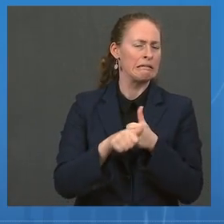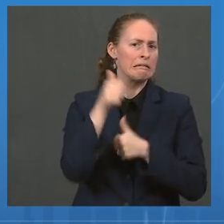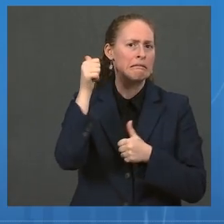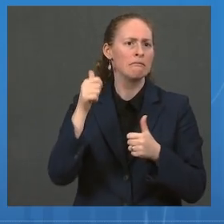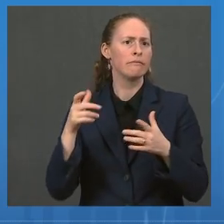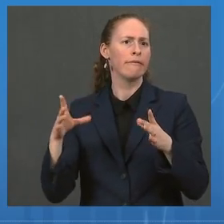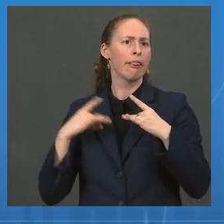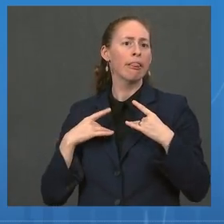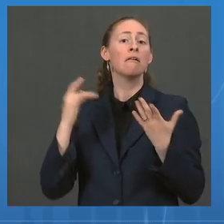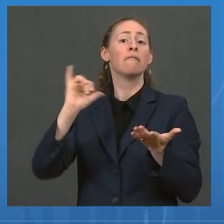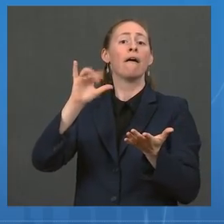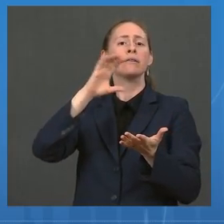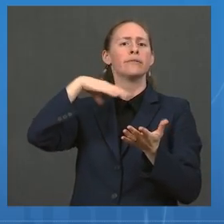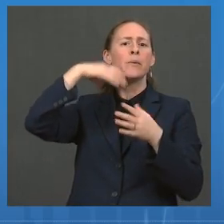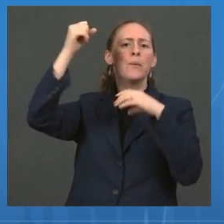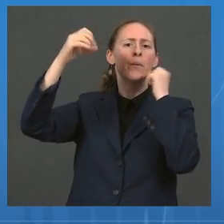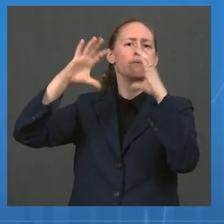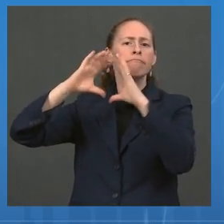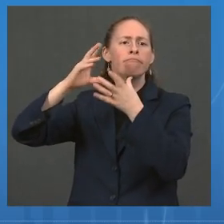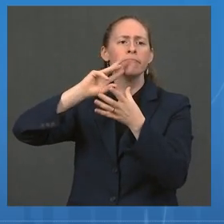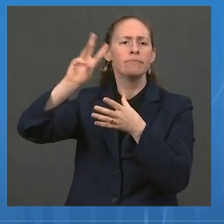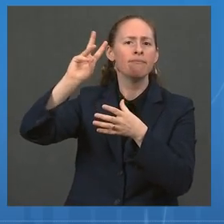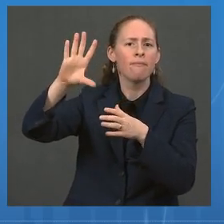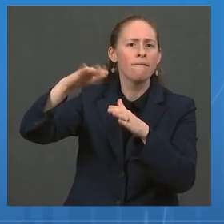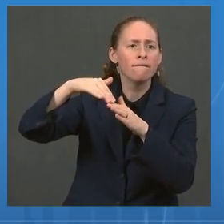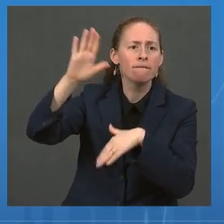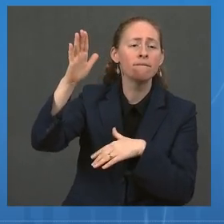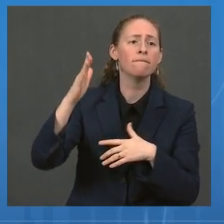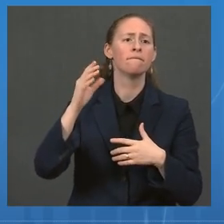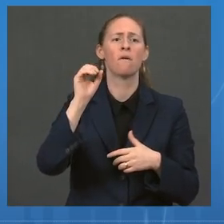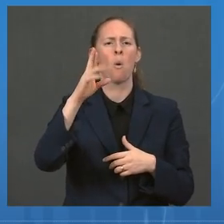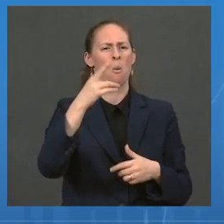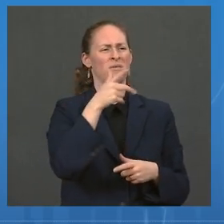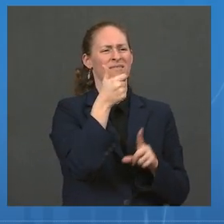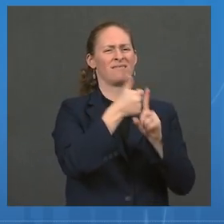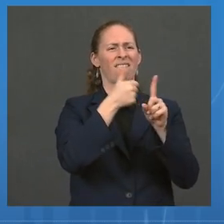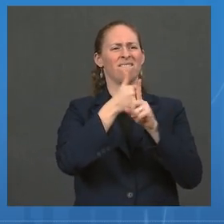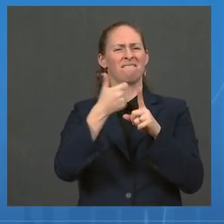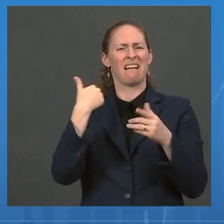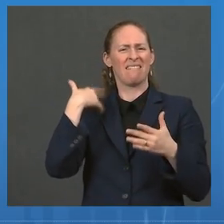those of any age who have chronic health conditions, such as asthma, heart disease, or diabetes;